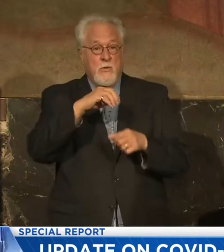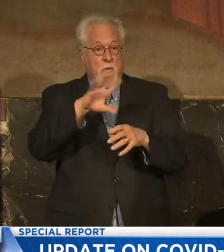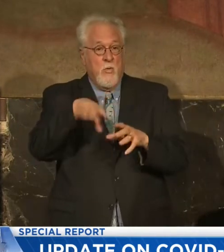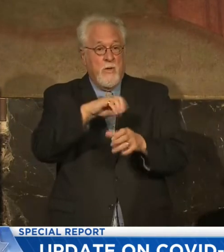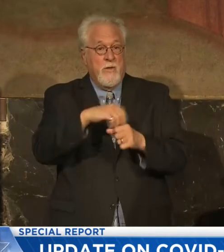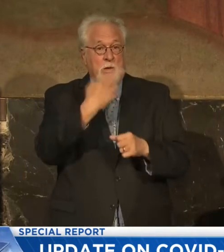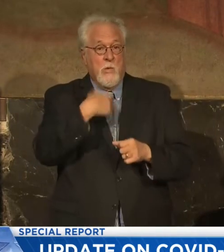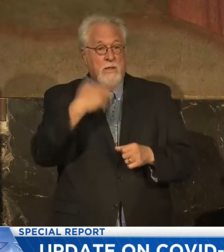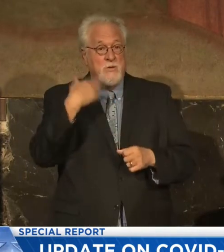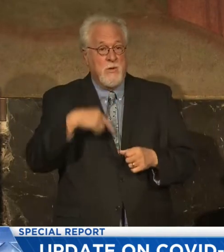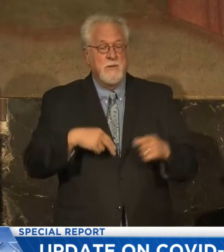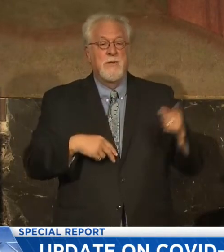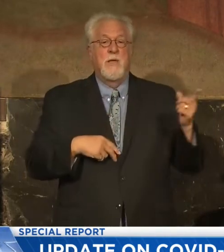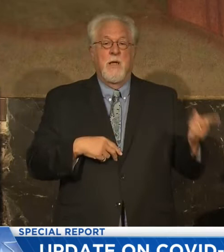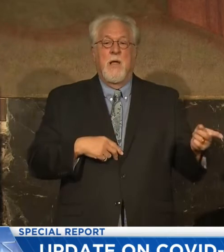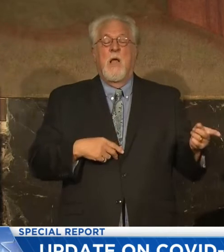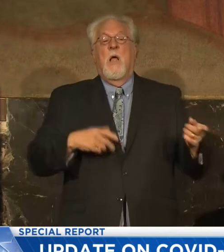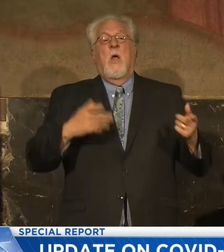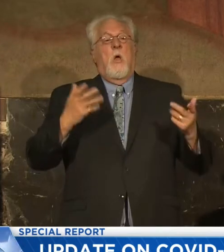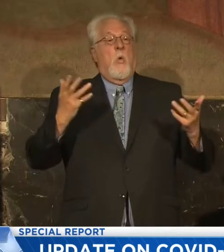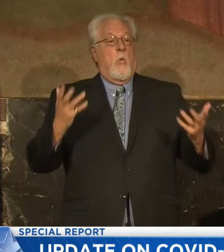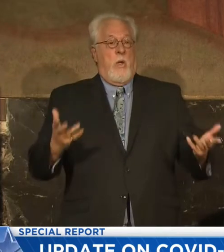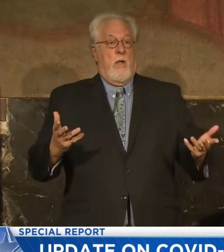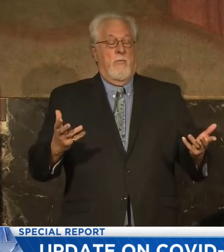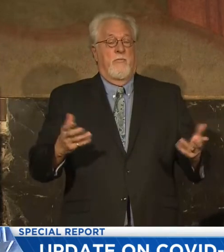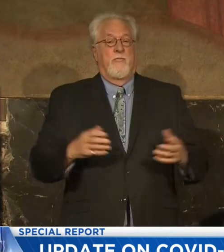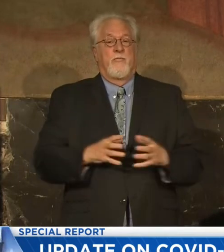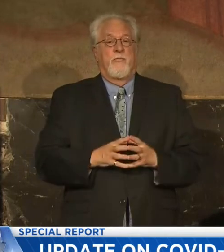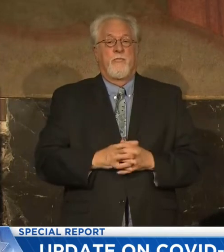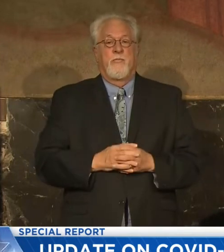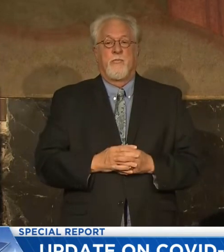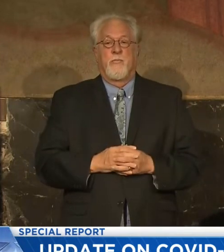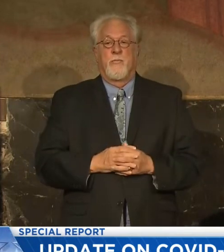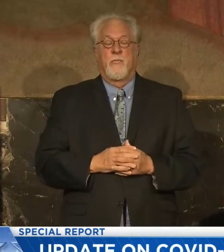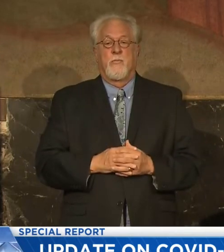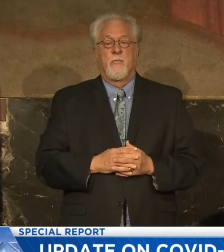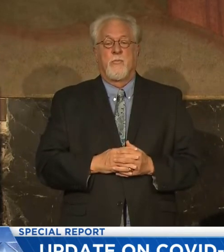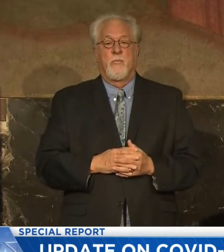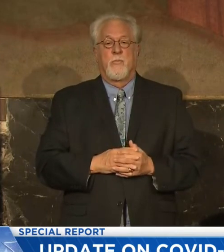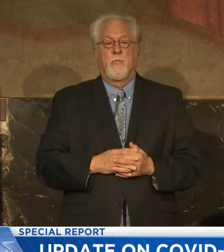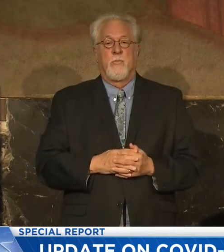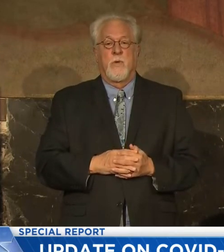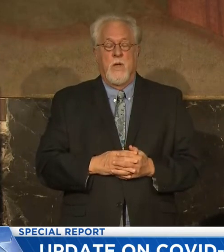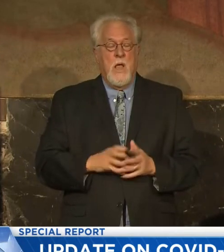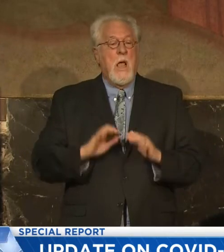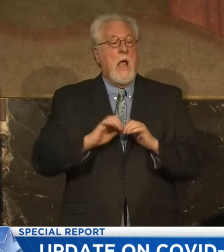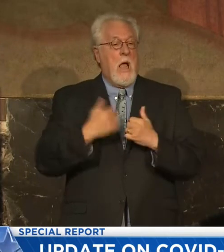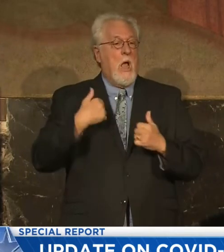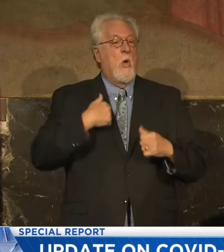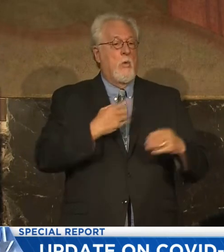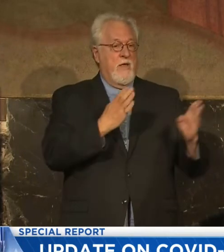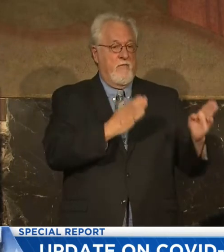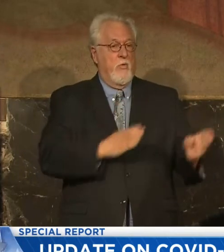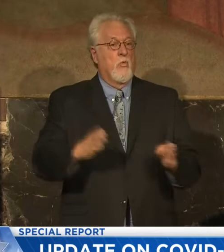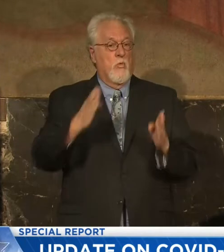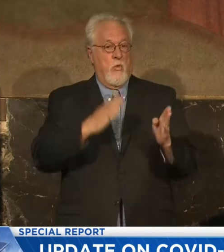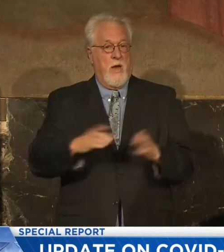WITH COVID-19, YOU NEED TO BE TESTED AGAIN. ROSA WANTS TO KNOW IF IT'S SAFE TO EAT IN RESTAURANTS.